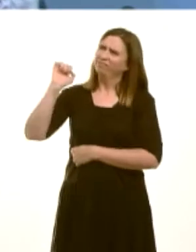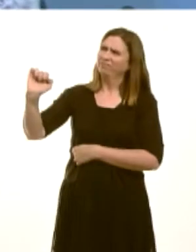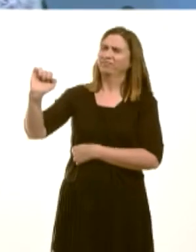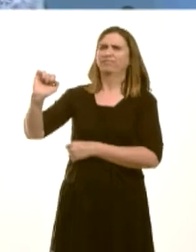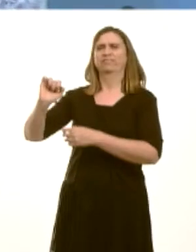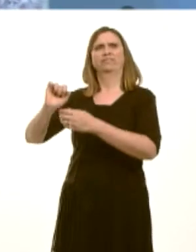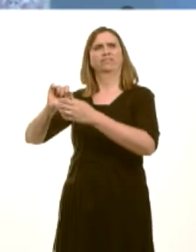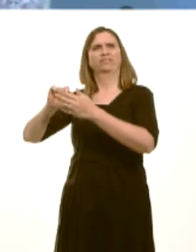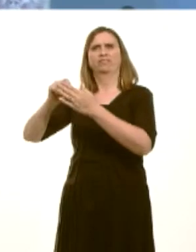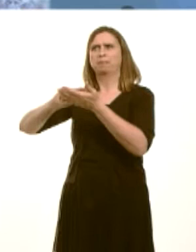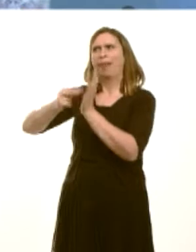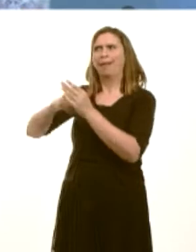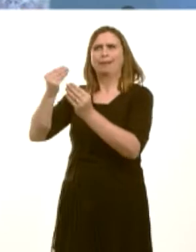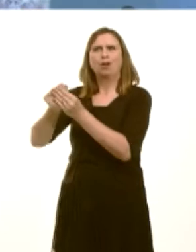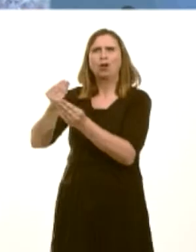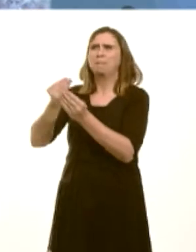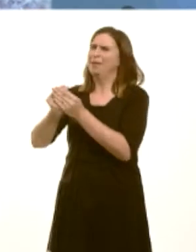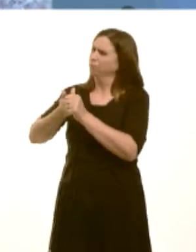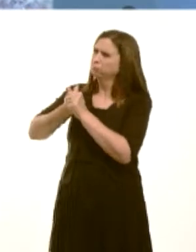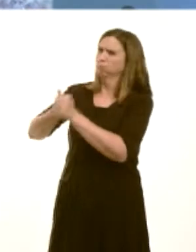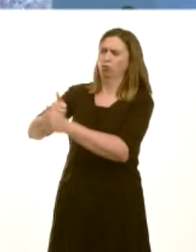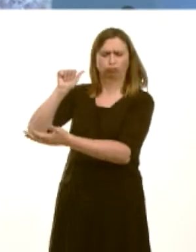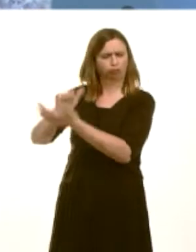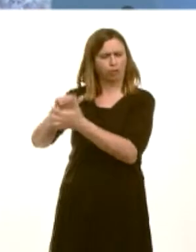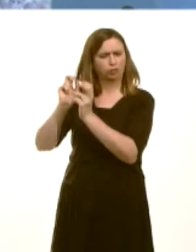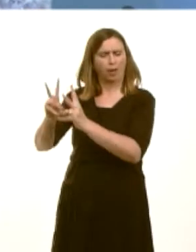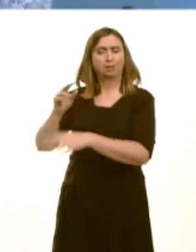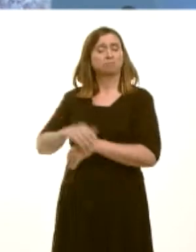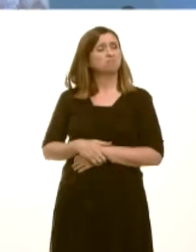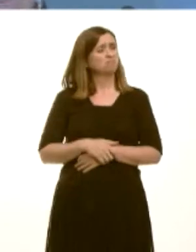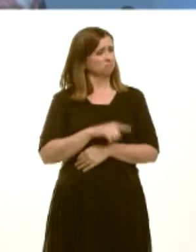the voters to back that record and the long-term economic plan. Can you name me any Welsh businesses